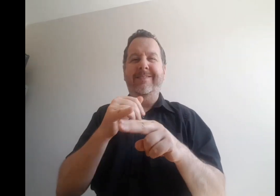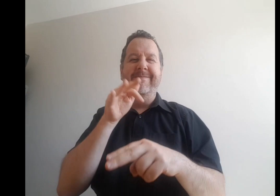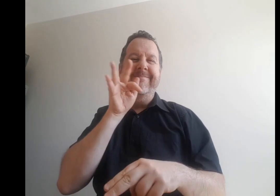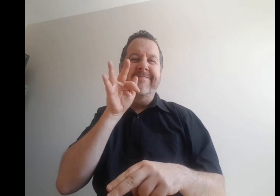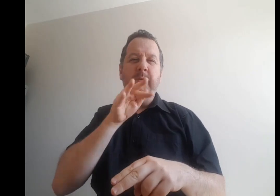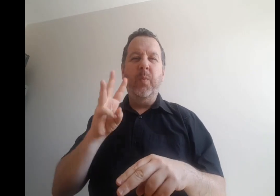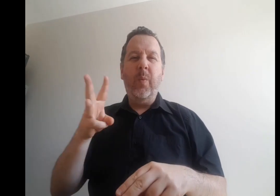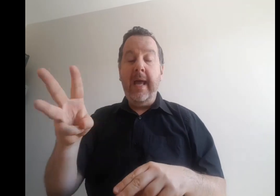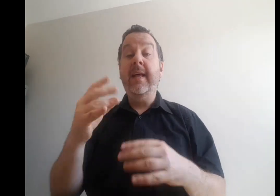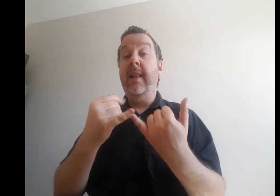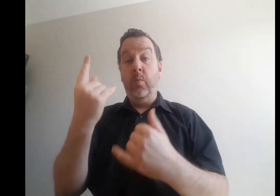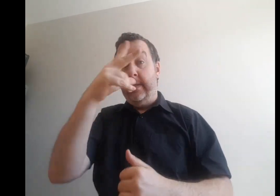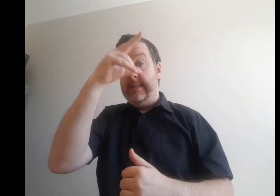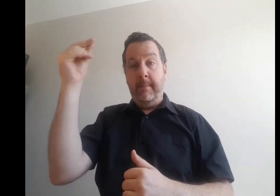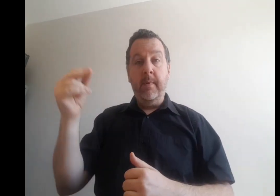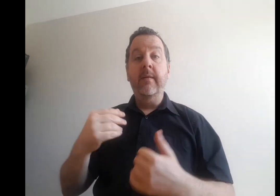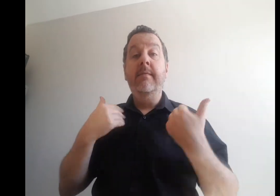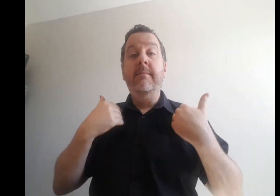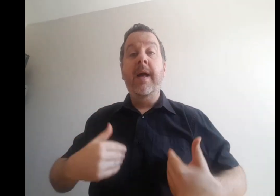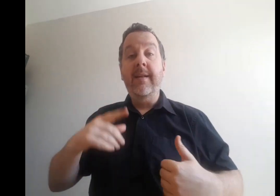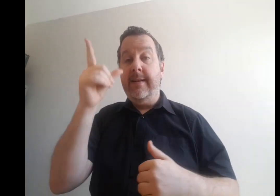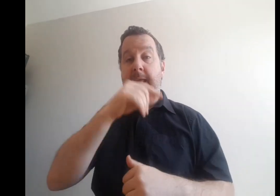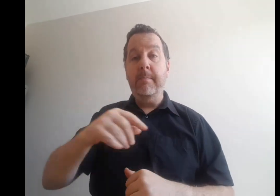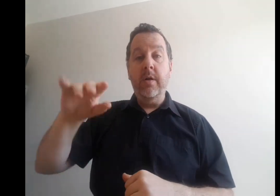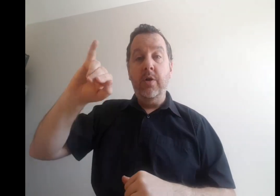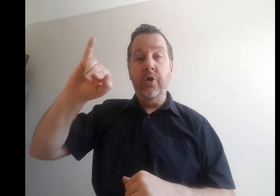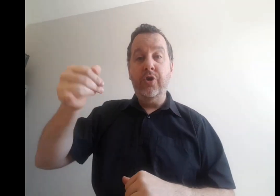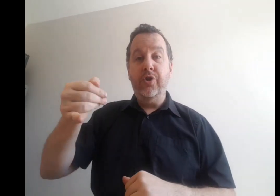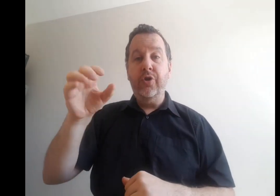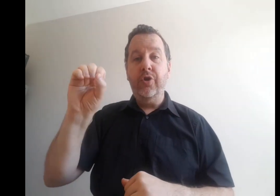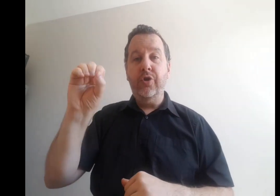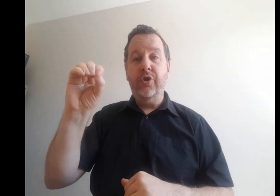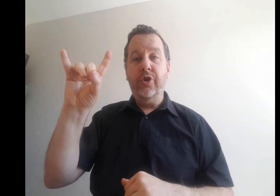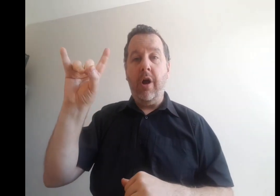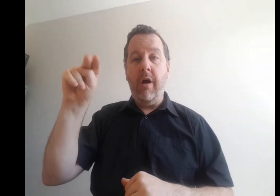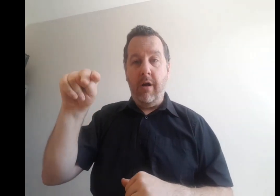There's a good example - a guy called John Burns who is from Monaghan,